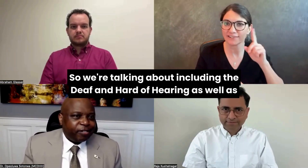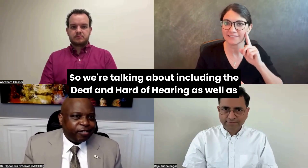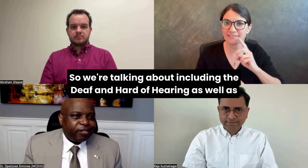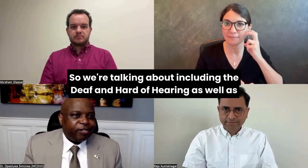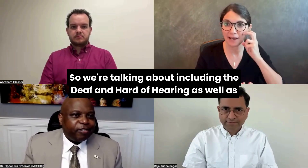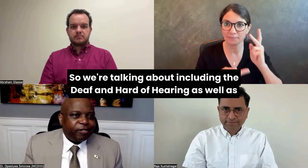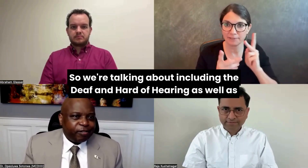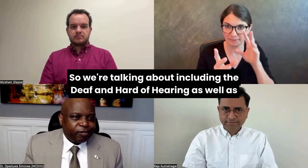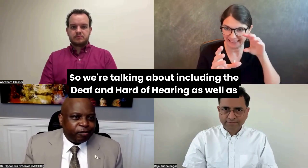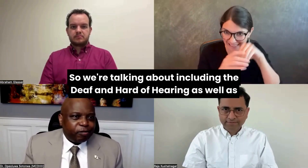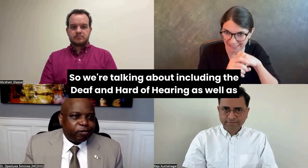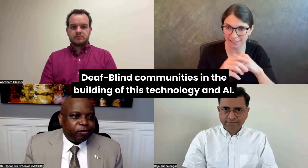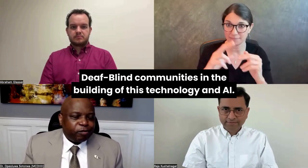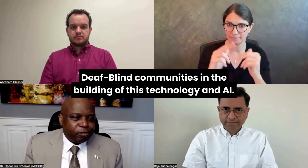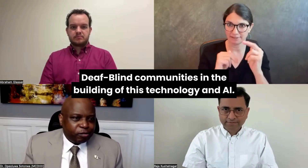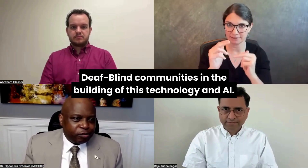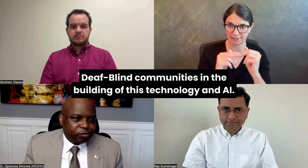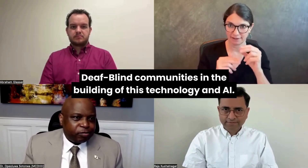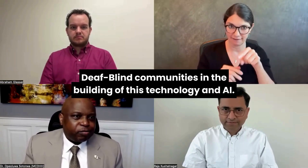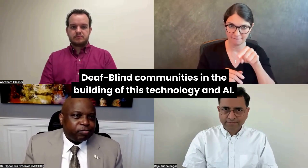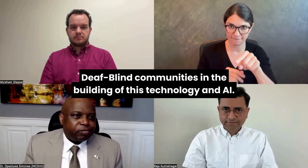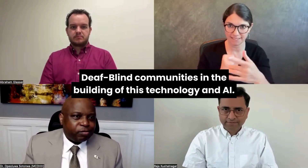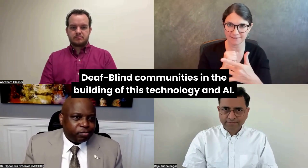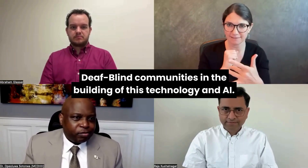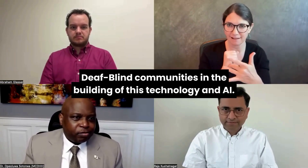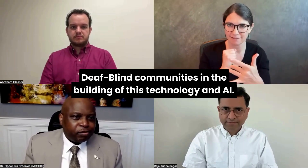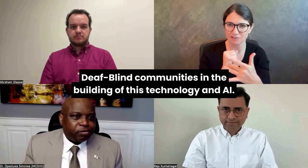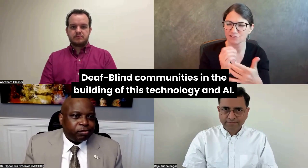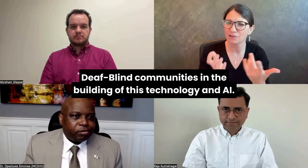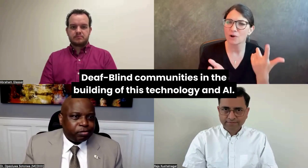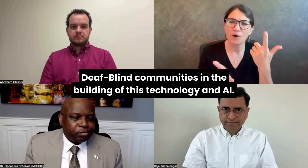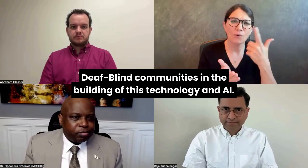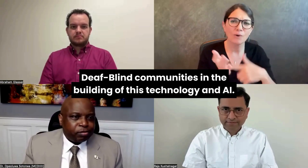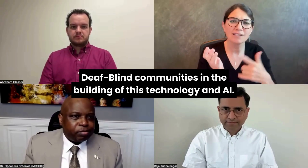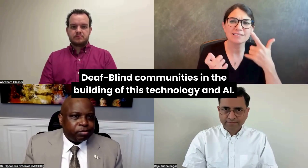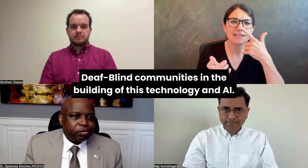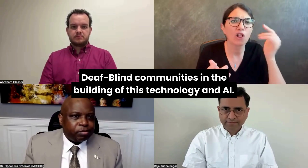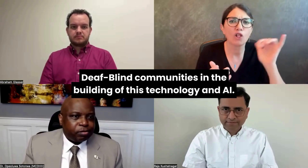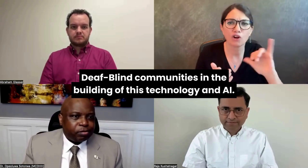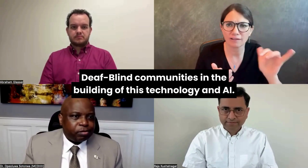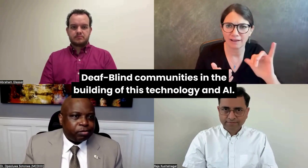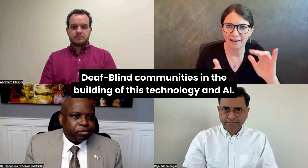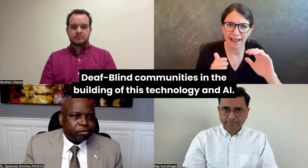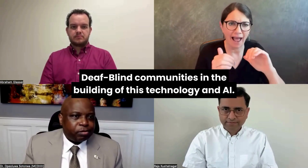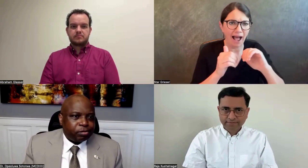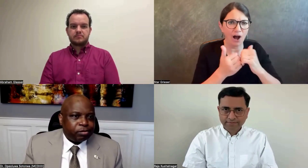Deaf-Blind communities in the building of this technology and AI. So what does that look like to you?